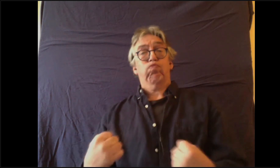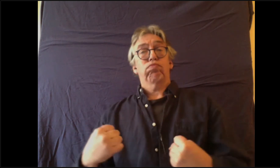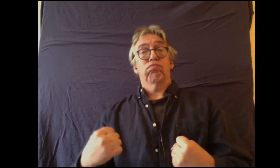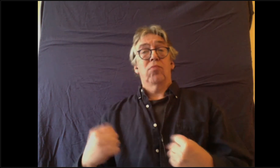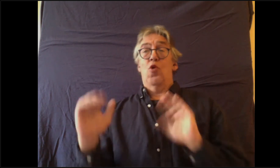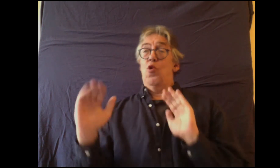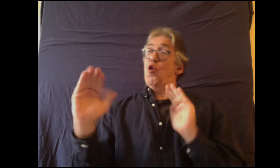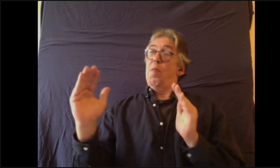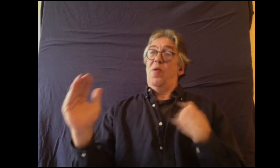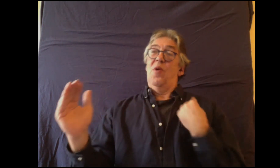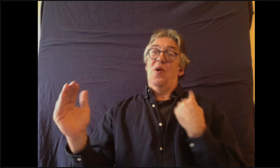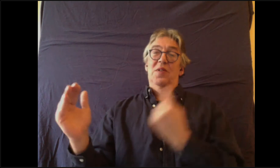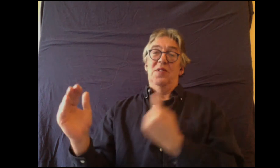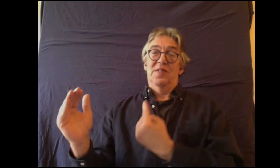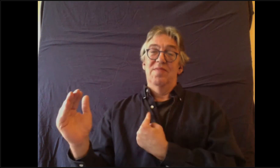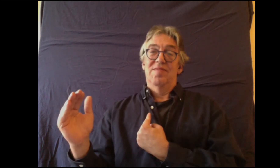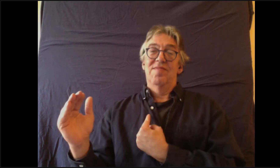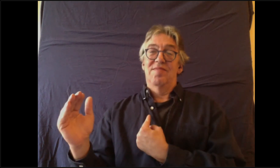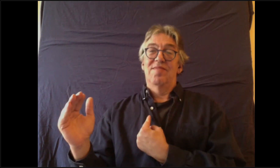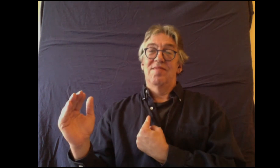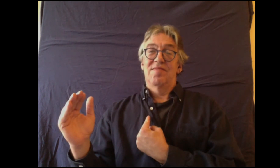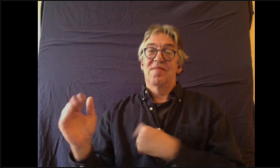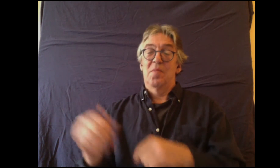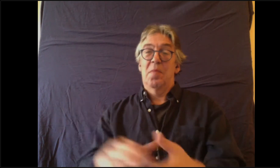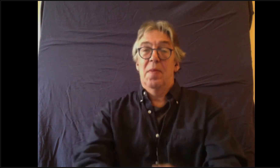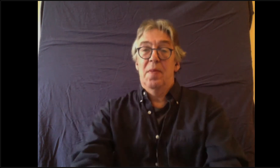It's like they have powers.